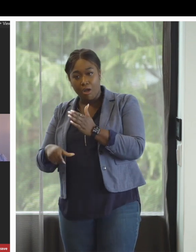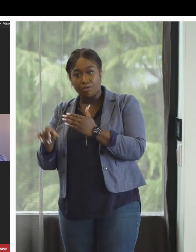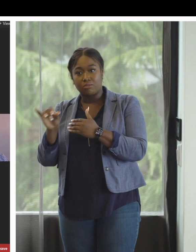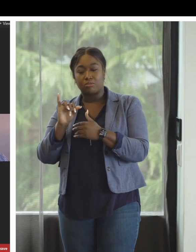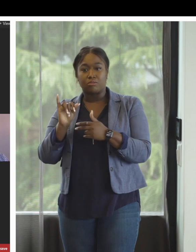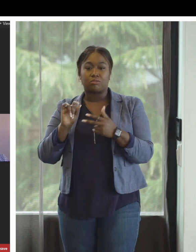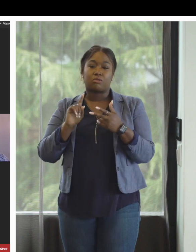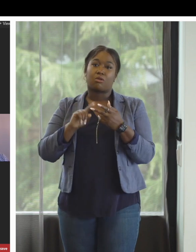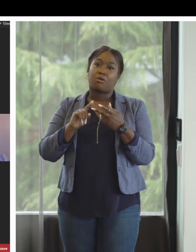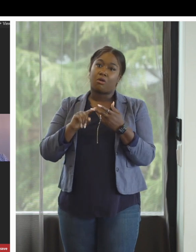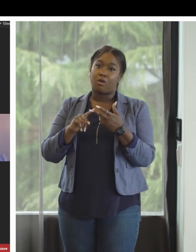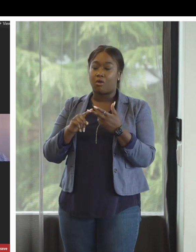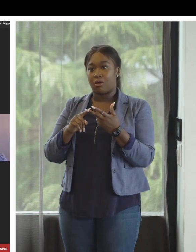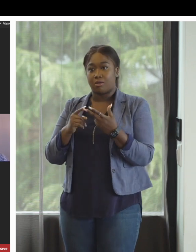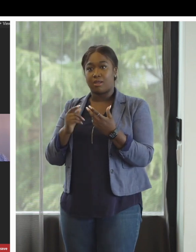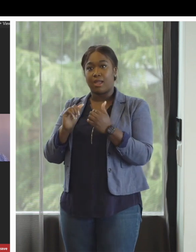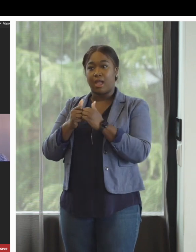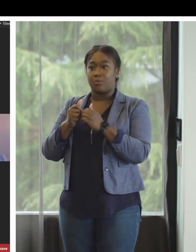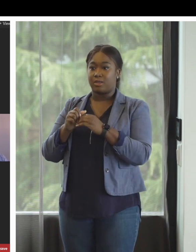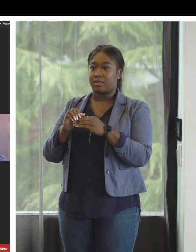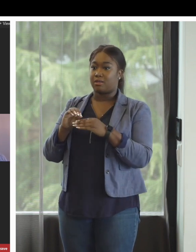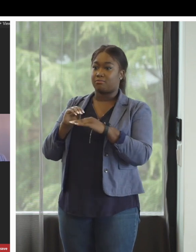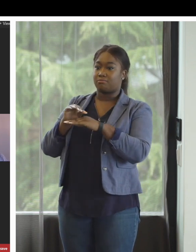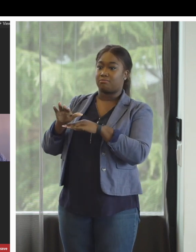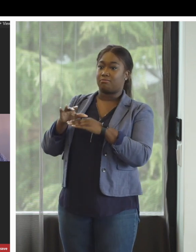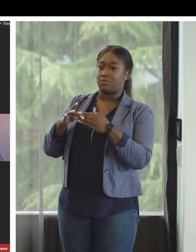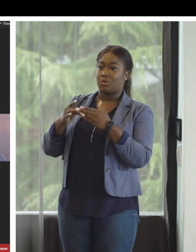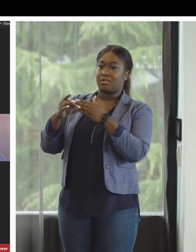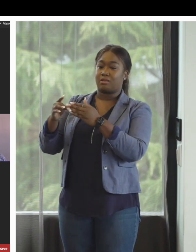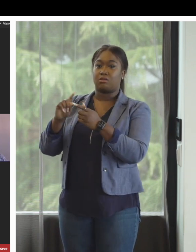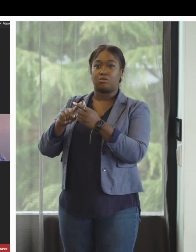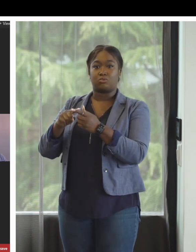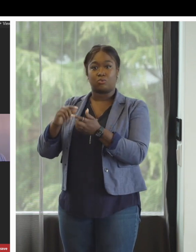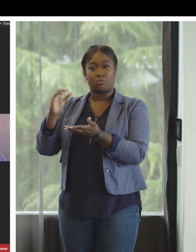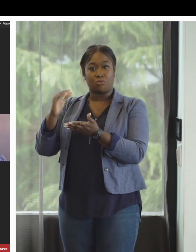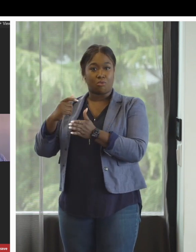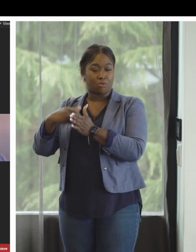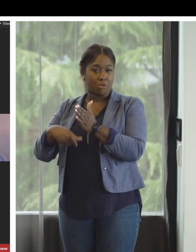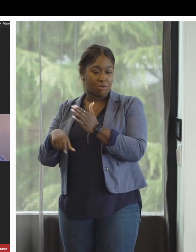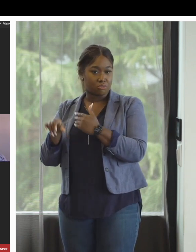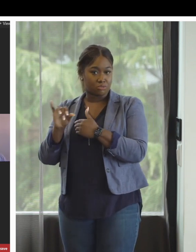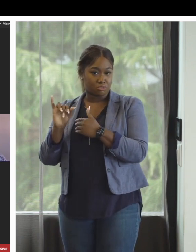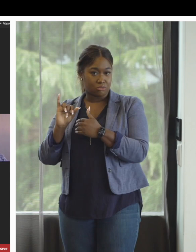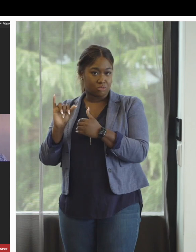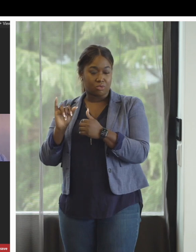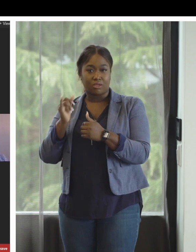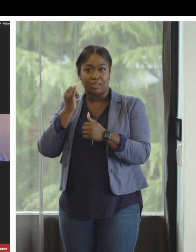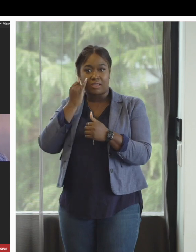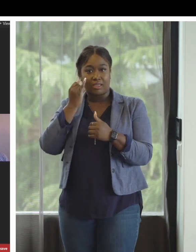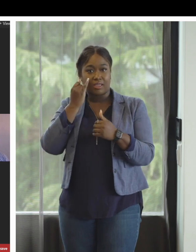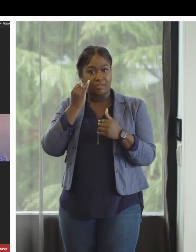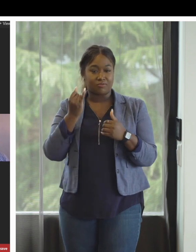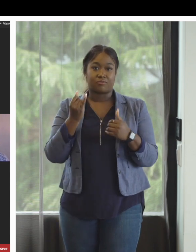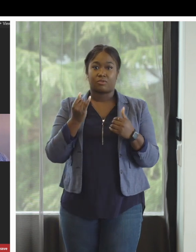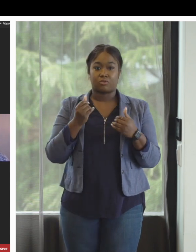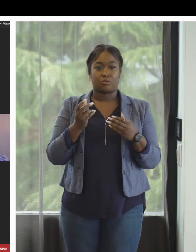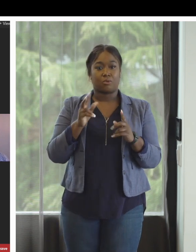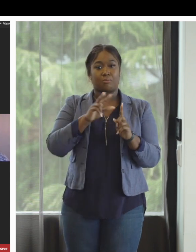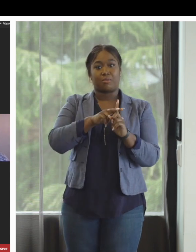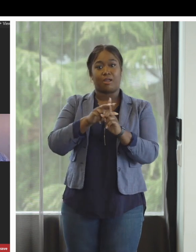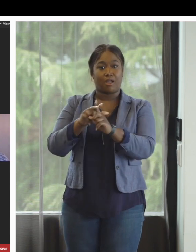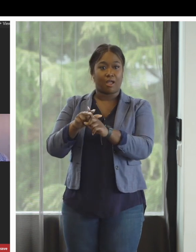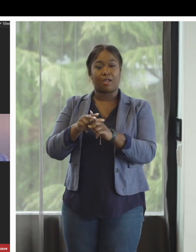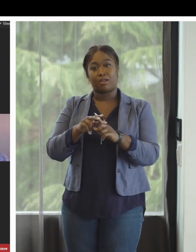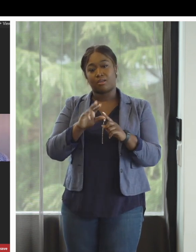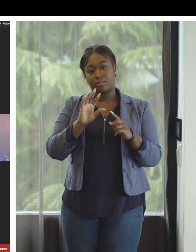lower cost, as -- potentially lower cost. And